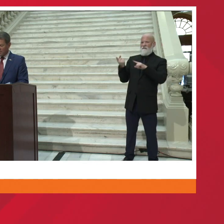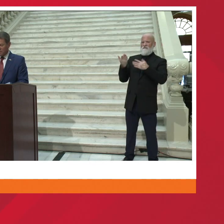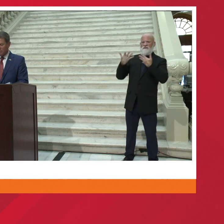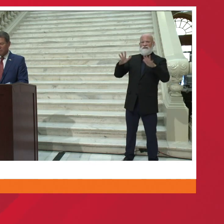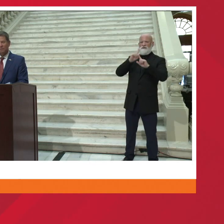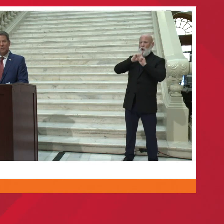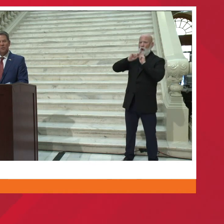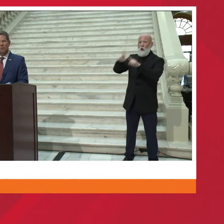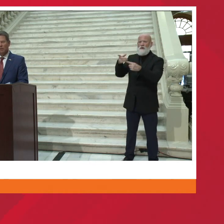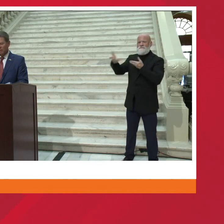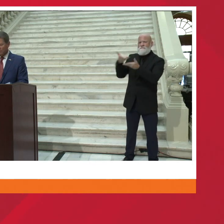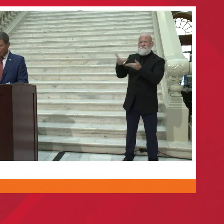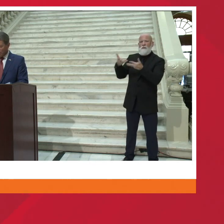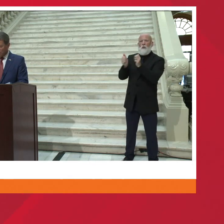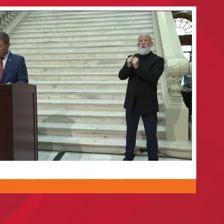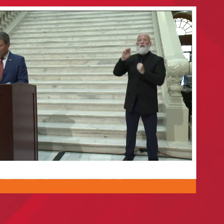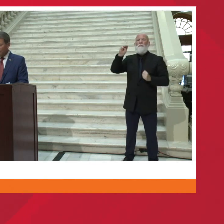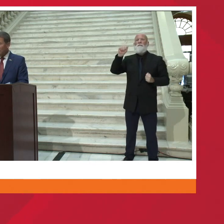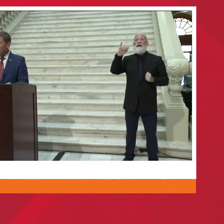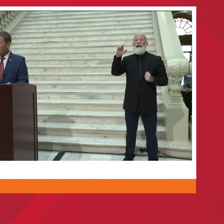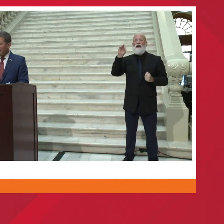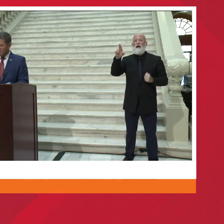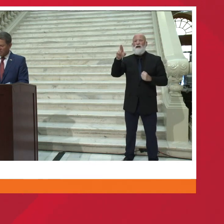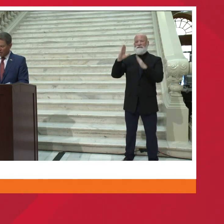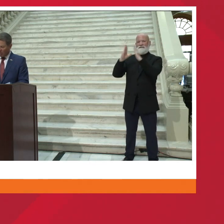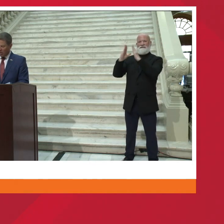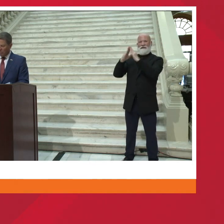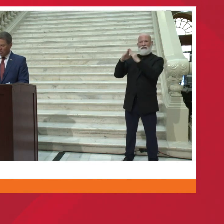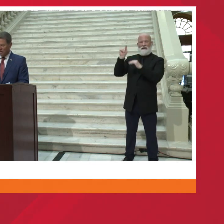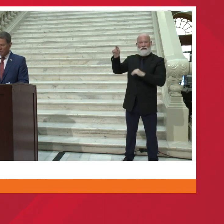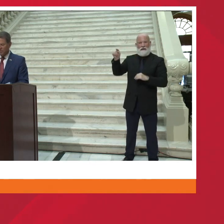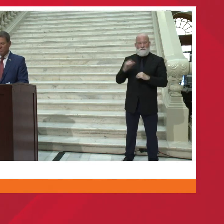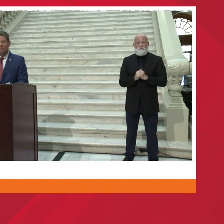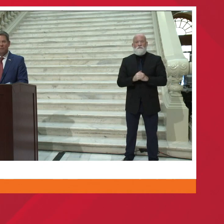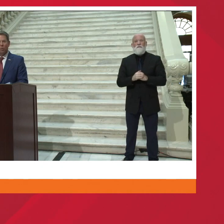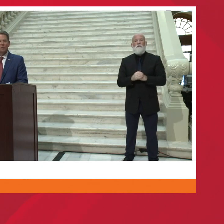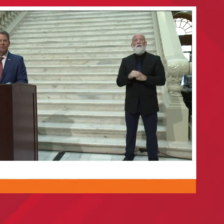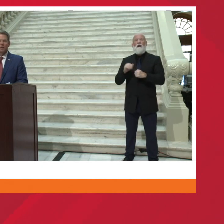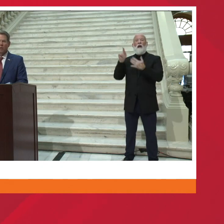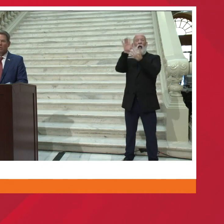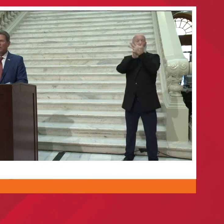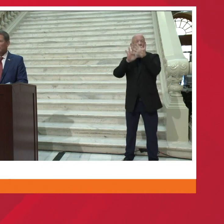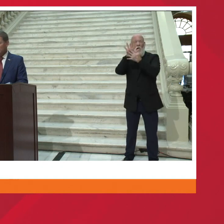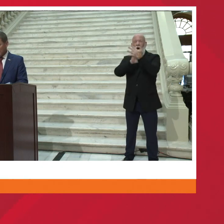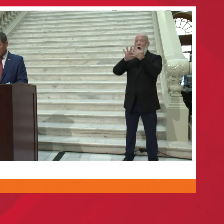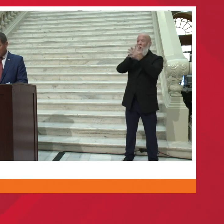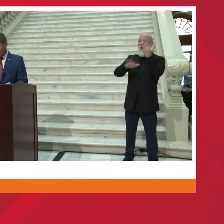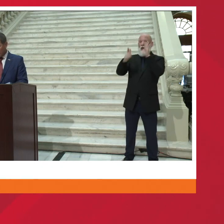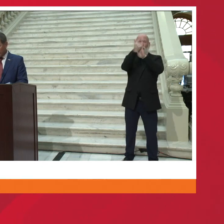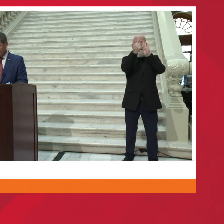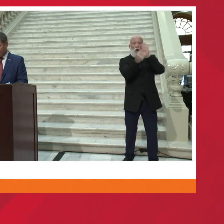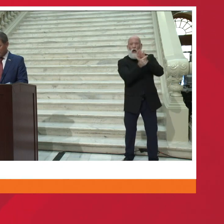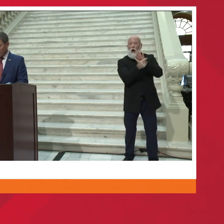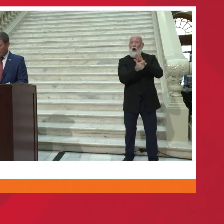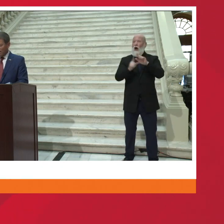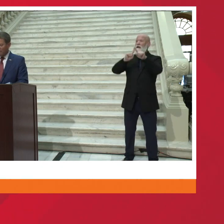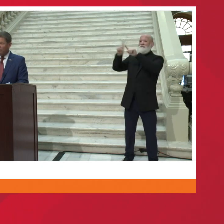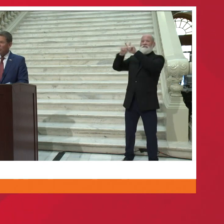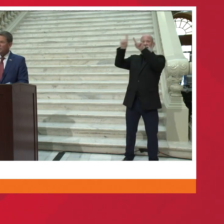MAYORS AND COMMISSIONERS AROUND THE MAYORS AND COMMISSIONERS AROUND THE STATE, MAYORS AND COMMISSIONERS AROUND THE STATE, I MAYORS AND COMMISSIONERS AROUND THE STATE, I ISSUED MAYORS AND COMMISSIONERS AROUND THE STATE, I ISSUED A MAYORS AND COMMISSIONERS AROUND THE STATE, I ISSUED A CHARGE MAYORS AND COMMISSIONERS AROUND THE STATE, I ISSUED A CHARGE TO THE STATE, I ISSUED A CHARGE TO THE STATE, I ISSUED A CHARGE TO LOCAL THE STATE, I ISSUED A CHARGE TO LOCAL LEADERS, THE STATE, I ISSUED A CHARGE TO LOCAL LEADERS, AND THE STATE, I ISSUED A CHARGE TO LOCAL LEADERS, AND I'LL THE STATE, I ISSUED A CHARGE TO LOCAL LEADERS, AND I'LL DO THE STATE, I ISSUED A CHARGE TO LOCAL LEADERS, AND I'LL DO IT LOCAL LEADERS, AND I'LL DO IT LOCAL LEADERS, AND I'LL DO IT AGAIN LOCAL LEADERS, AND I'LL DO IT AGAIN TODAY. AGAIN TODAY. AGAIN TODAY. INSTEAD AGAIN TODAY. INSTEAD OF AGAIN TODAY. INSTEAD OF ISSUING AGAIN TODAY. INSTEAD OF ISSUING MANDATES INSTEAD OF ISSUING MANDATES INSTEAD OF ISSUING MANDATES THAT INSTEAD OF ISSUING MANDATES THAT ARE INSTEAD OF ISSUING MANDATES THAT ARE CONFUSING INSTEAD OF ISSUING MANDATES THAT ARE CONFUSING AND THAT ARE CONFUSING AND THAT ARE CONFUSING AND UNENFORCEABLE,